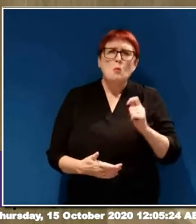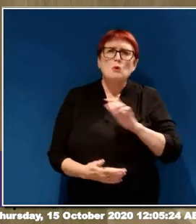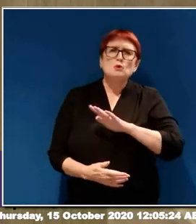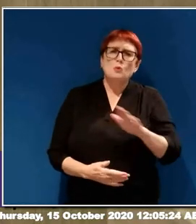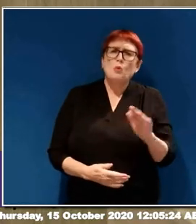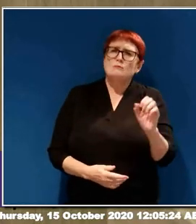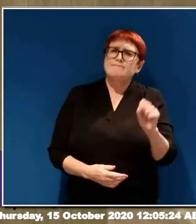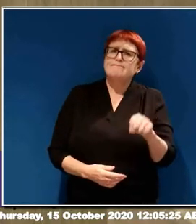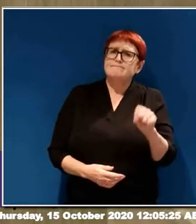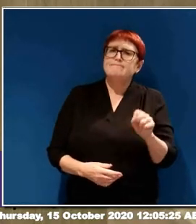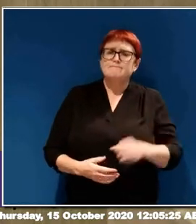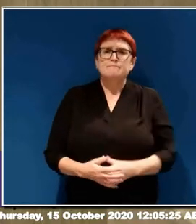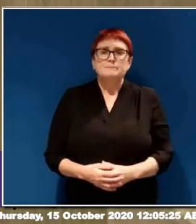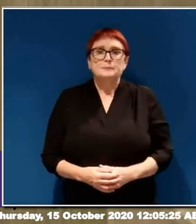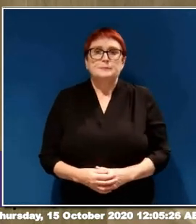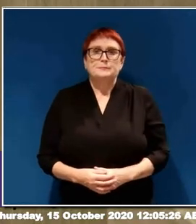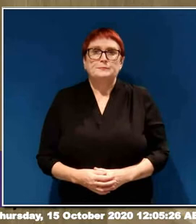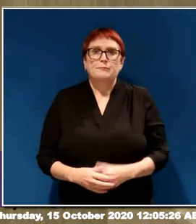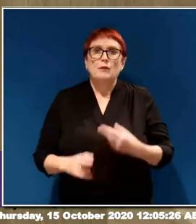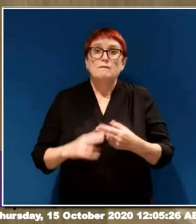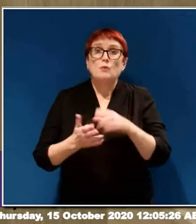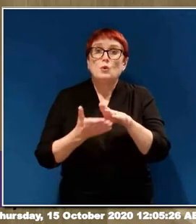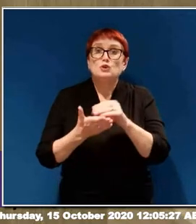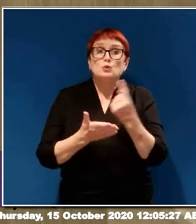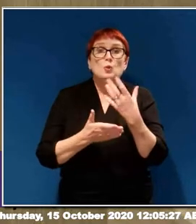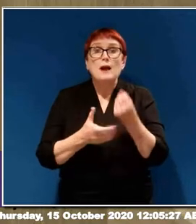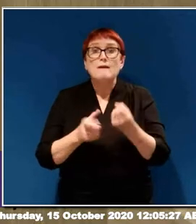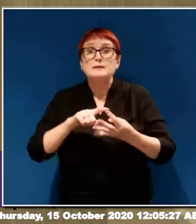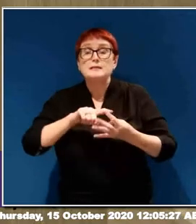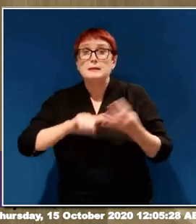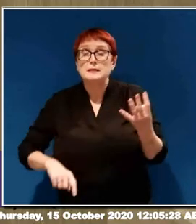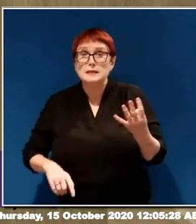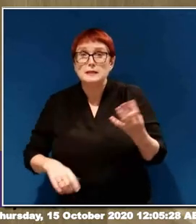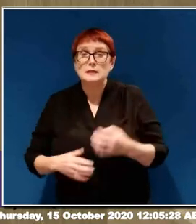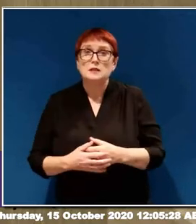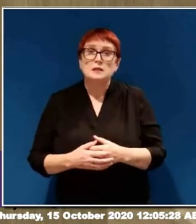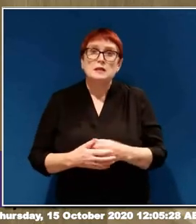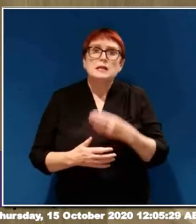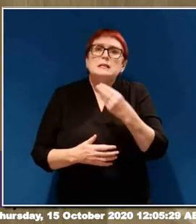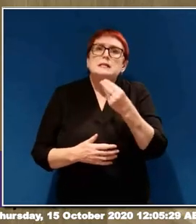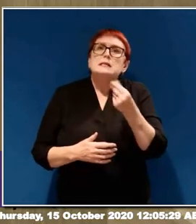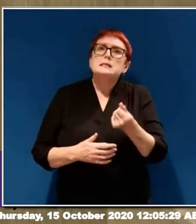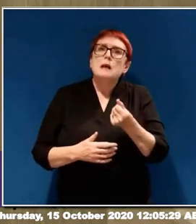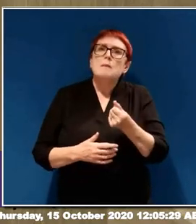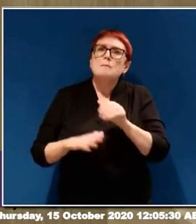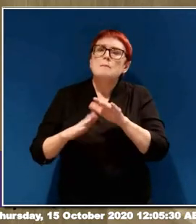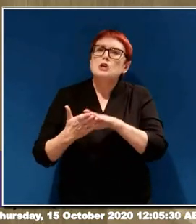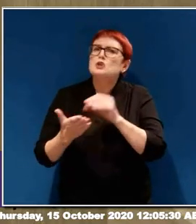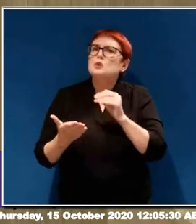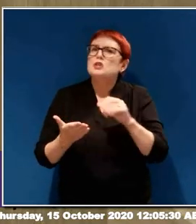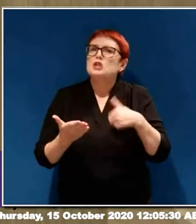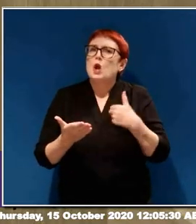also have students in out-of-home care who have disabilities, we have students